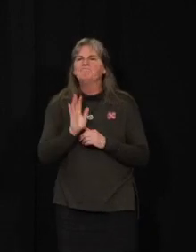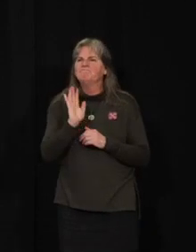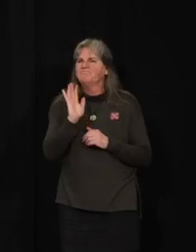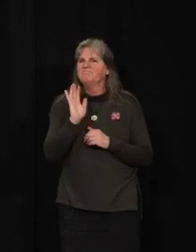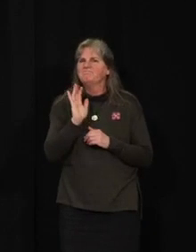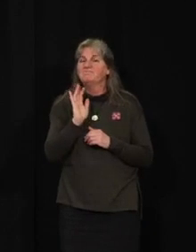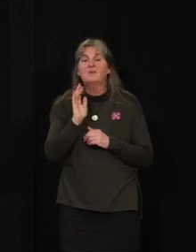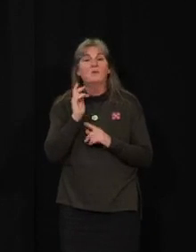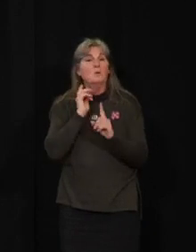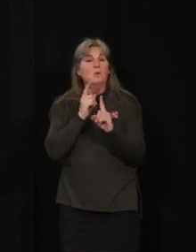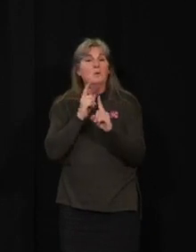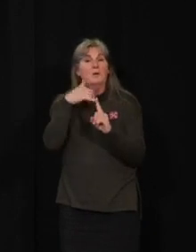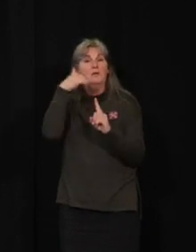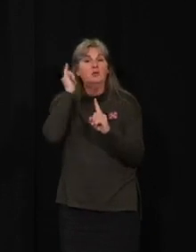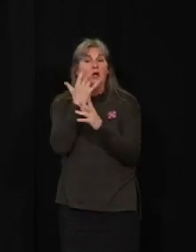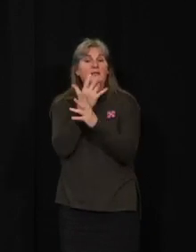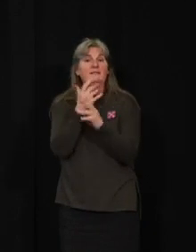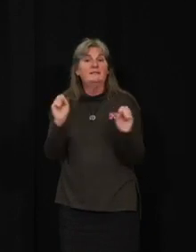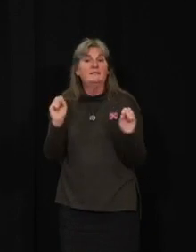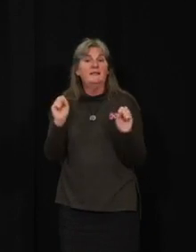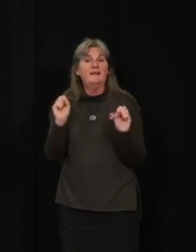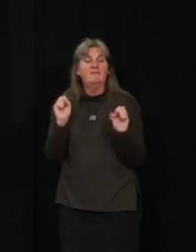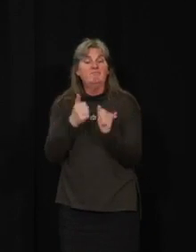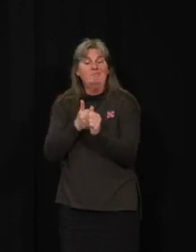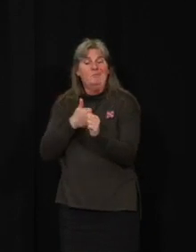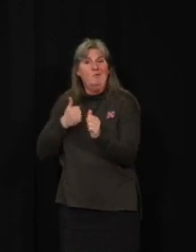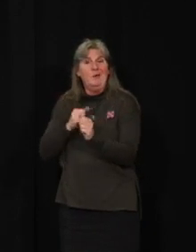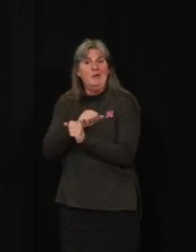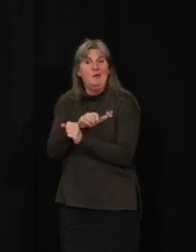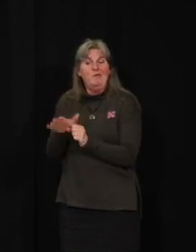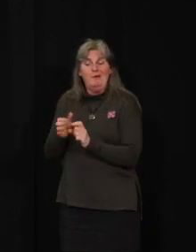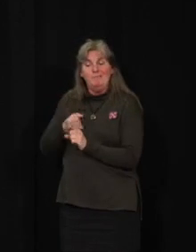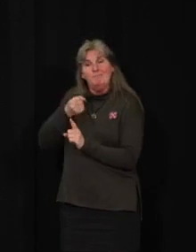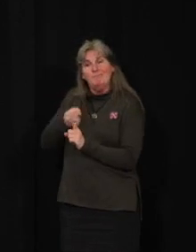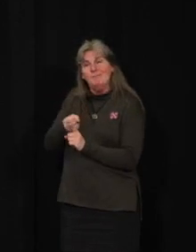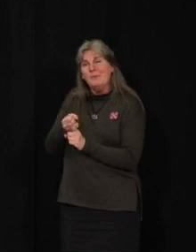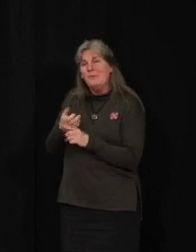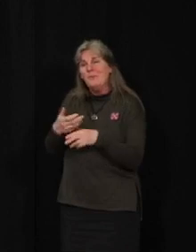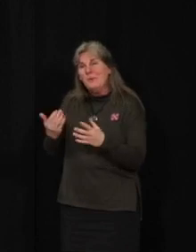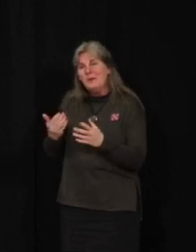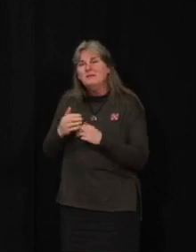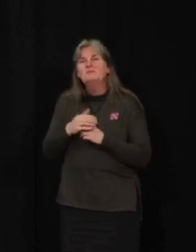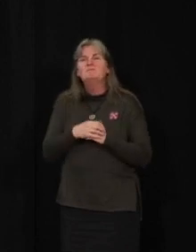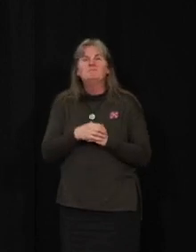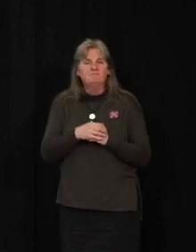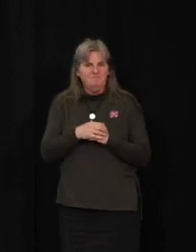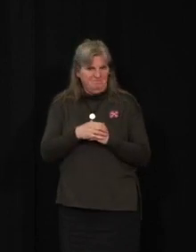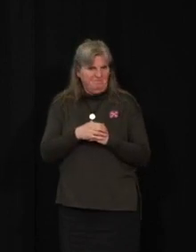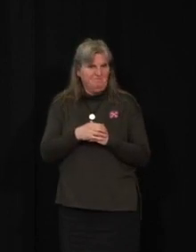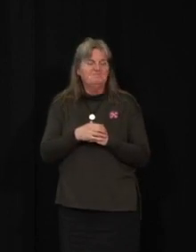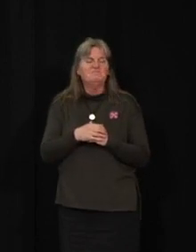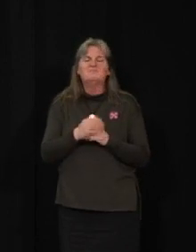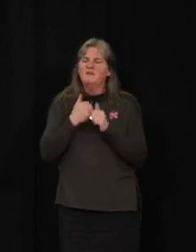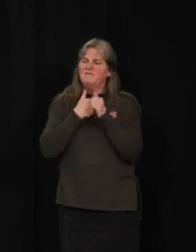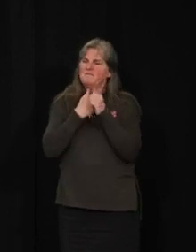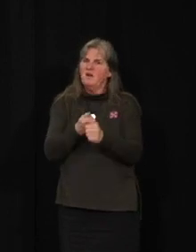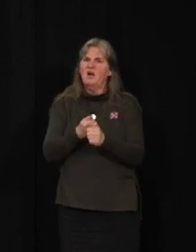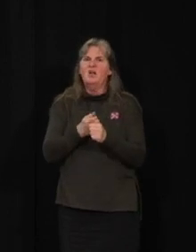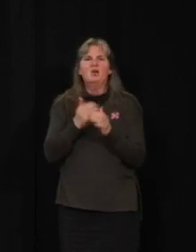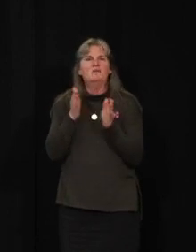COVID-19 and-- is to align with the civil emergency measures orders that are in place now.